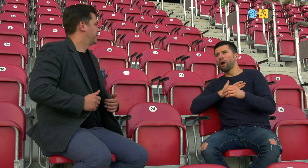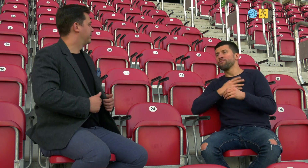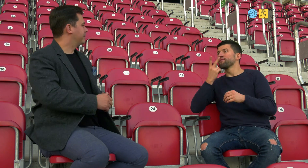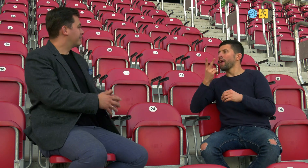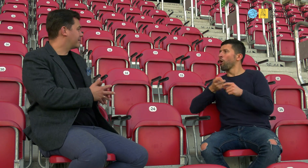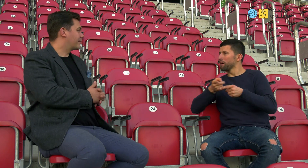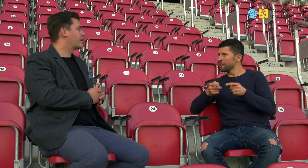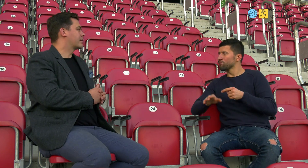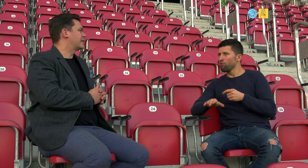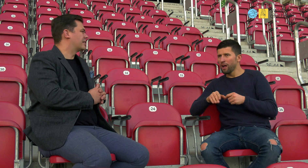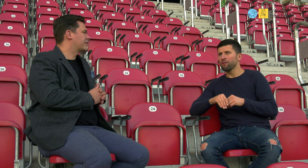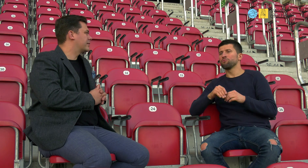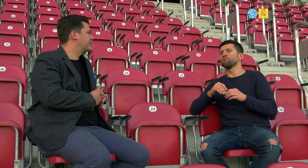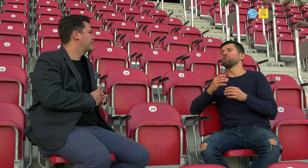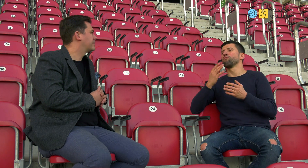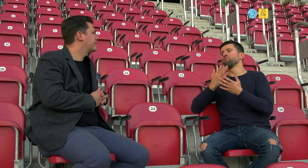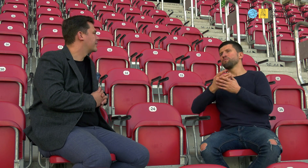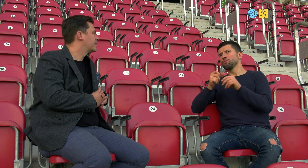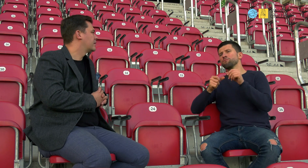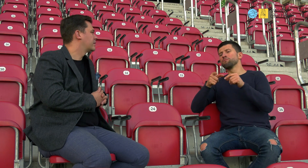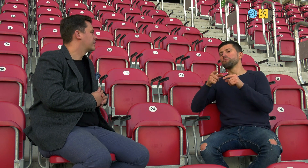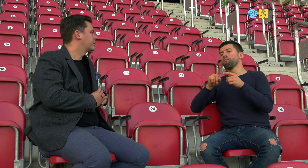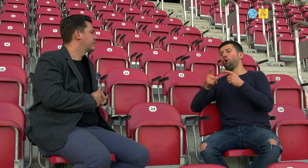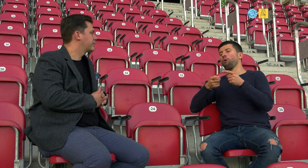I had two surgeries on my knee.